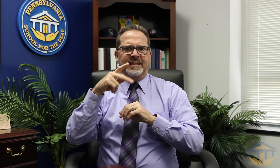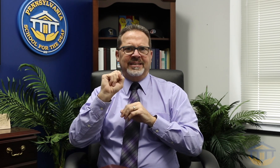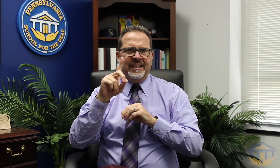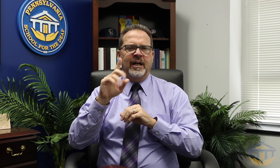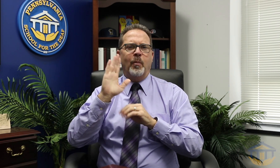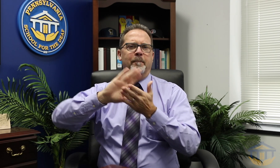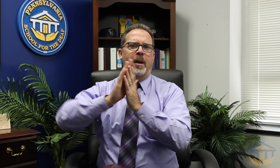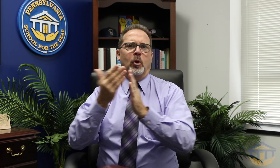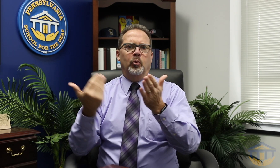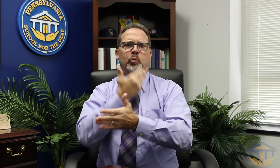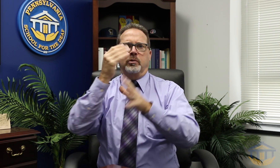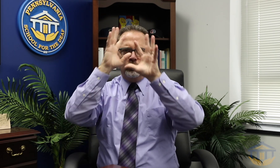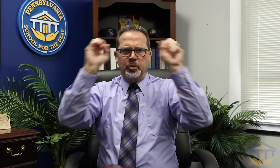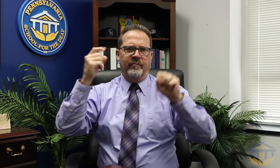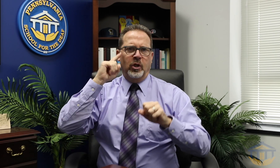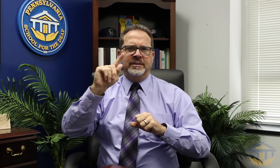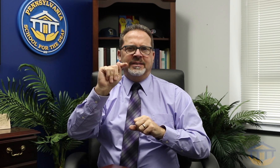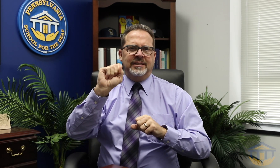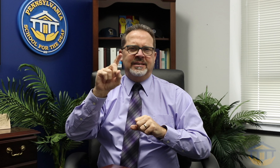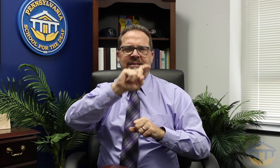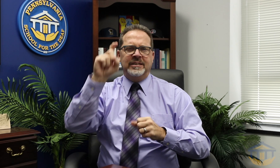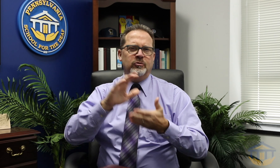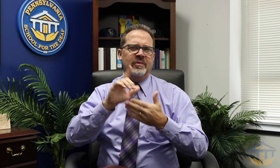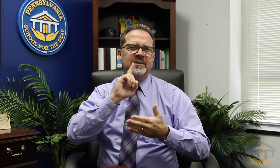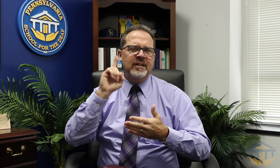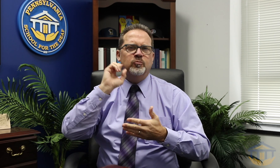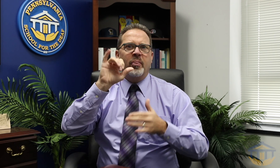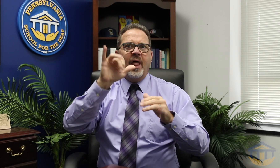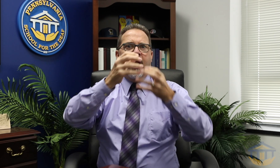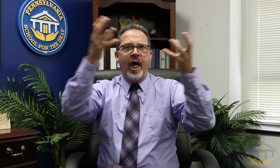leaving PSD. It was announced that I will be the new Superintendent at the Texas School for